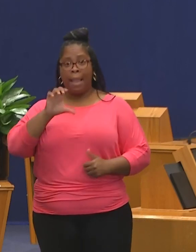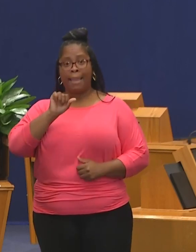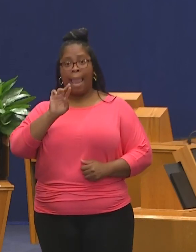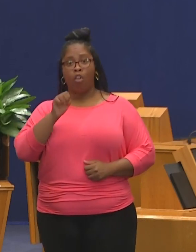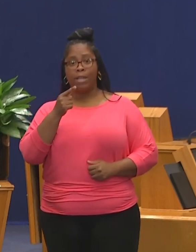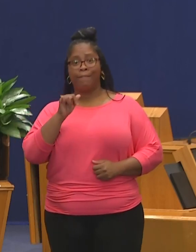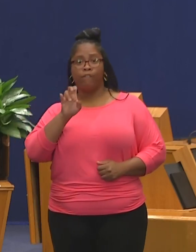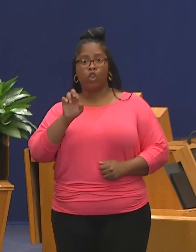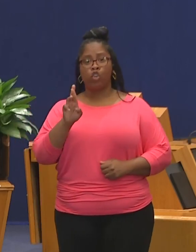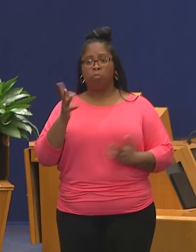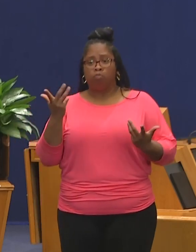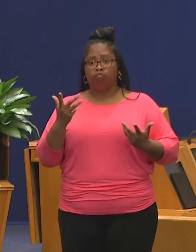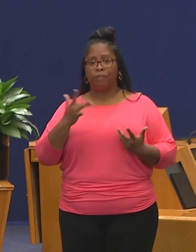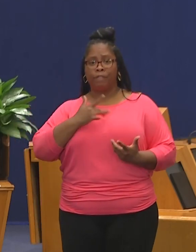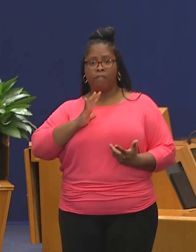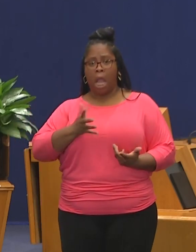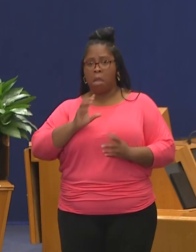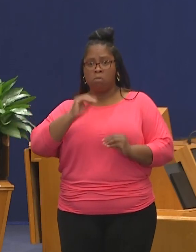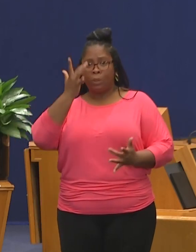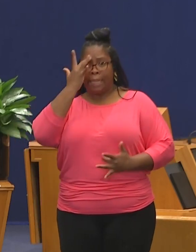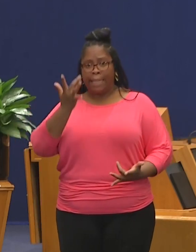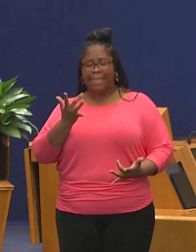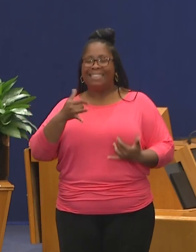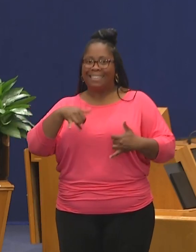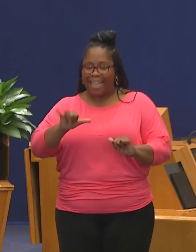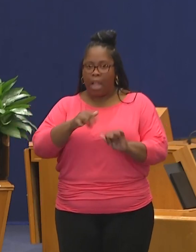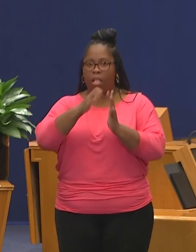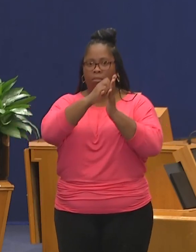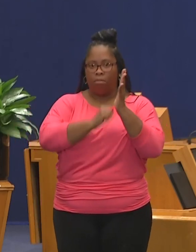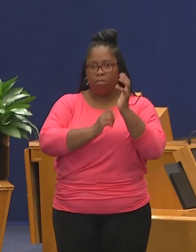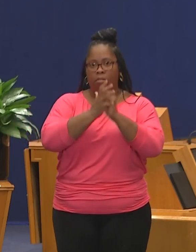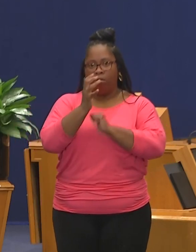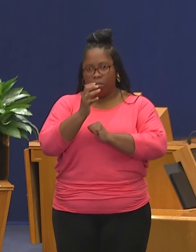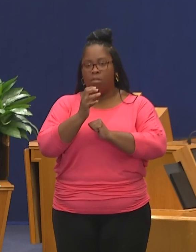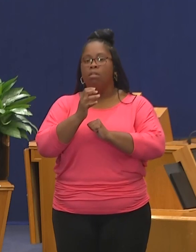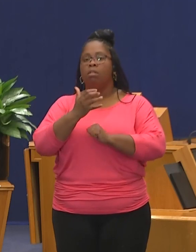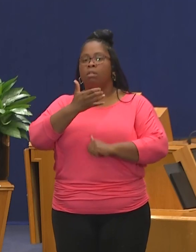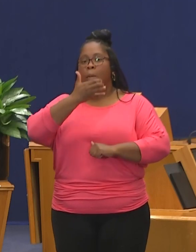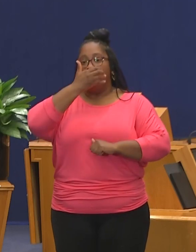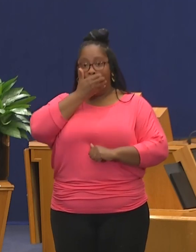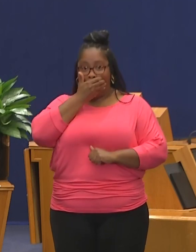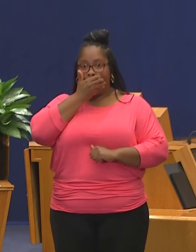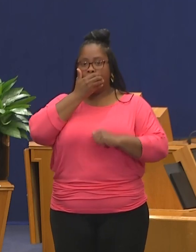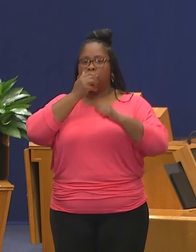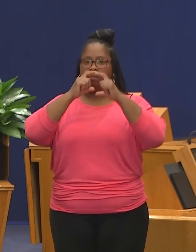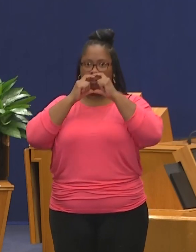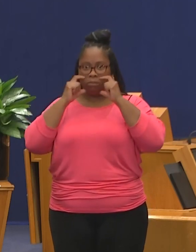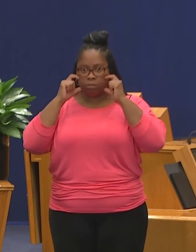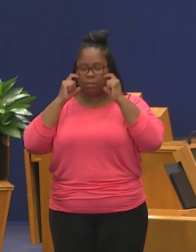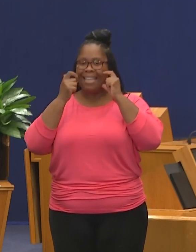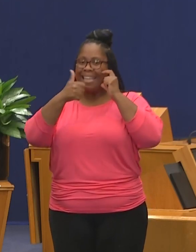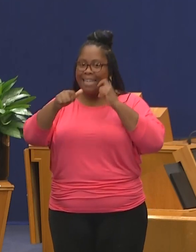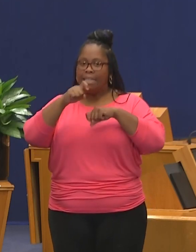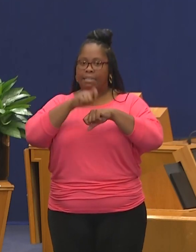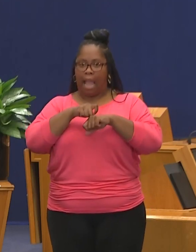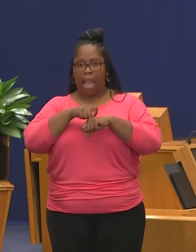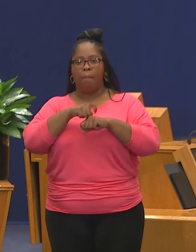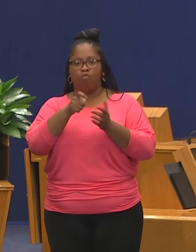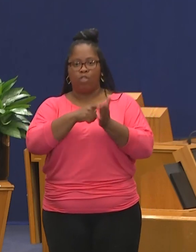SIGNS OF ILLNESS, CAREGIVERS SHOULD ALWAYS WEAR DISPOSABLE GLOVES AND A FACE MASK AT ANY